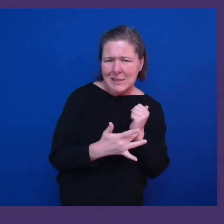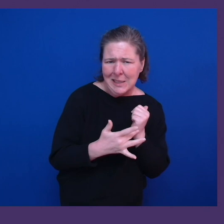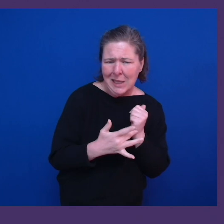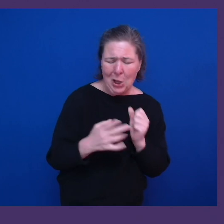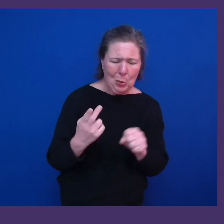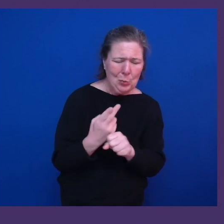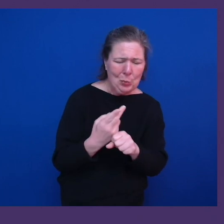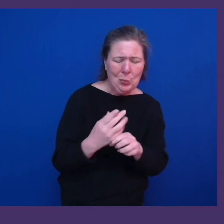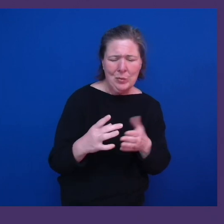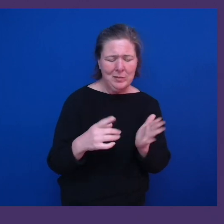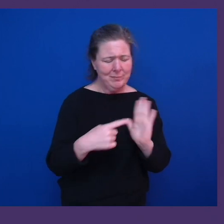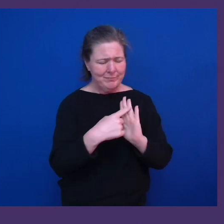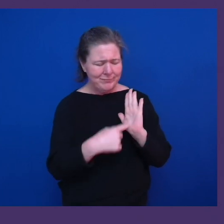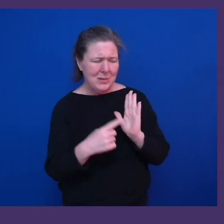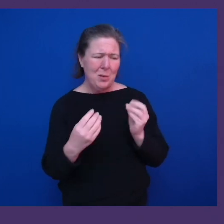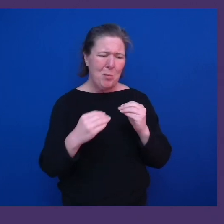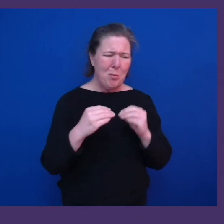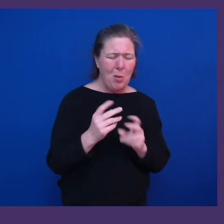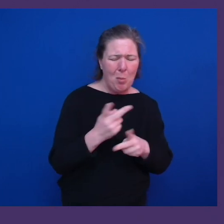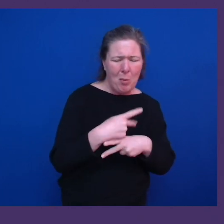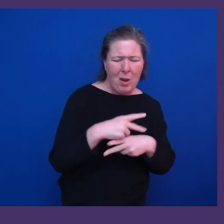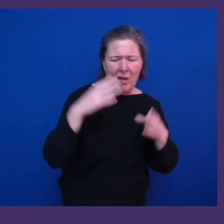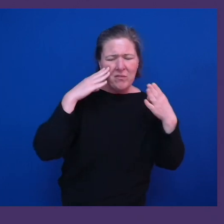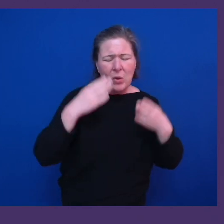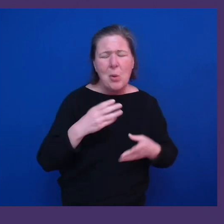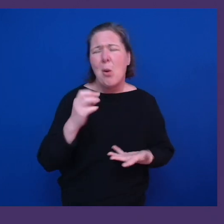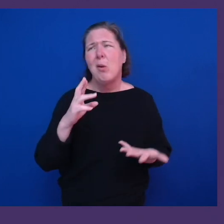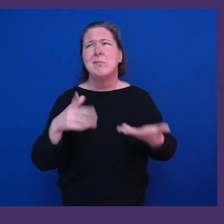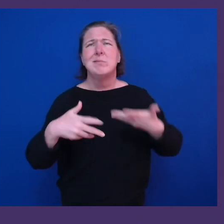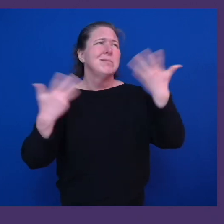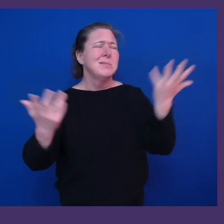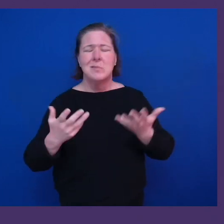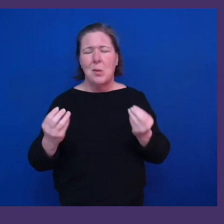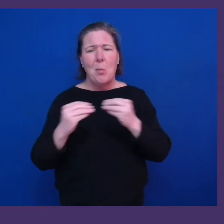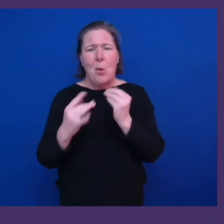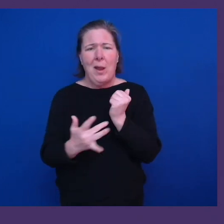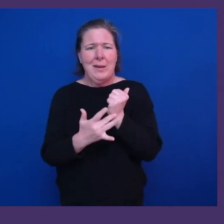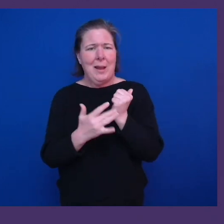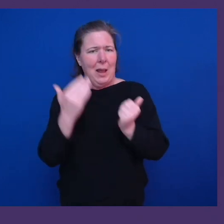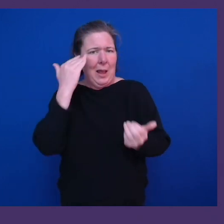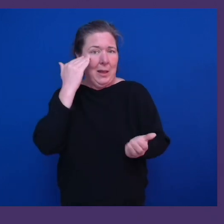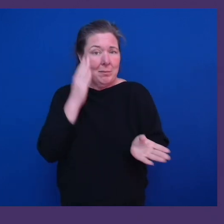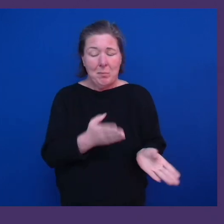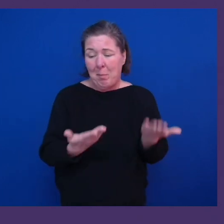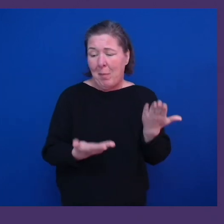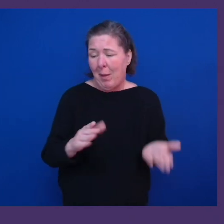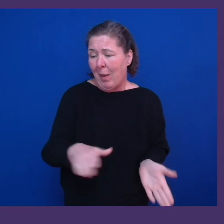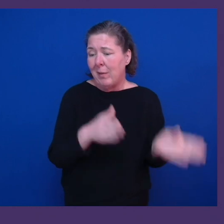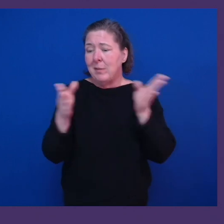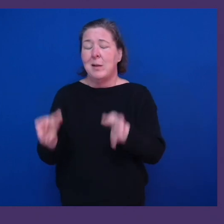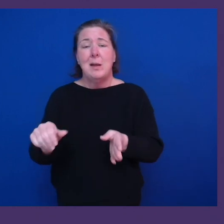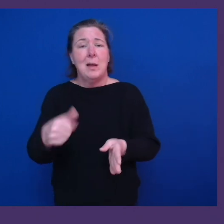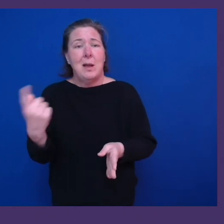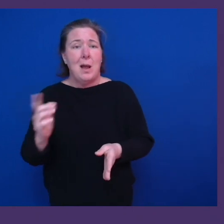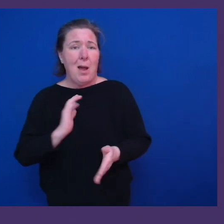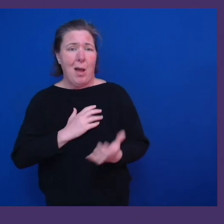focused or using more technical knowledge where another is, you know, our communication or our benefits policies.